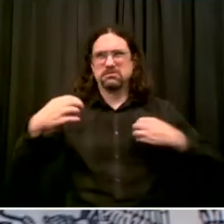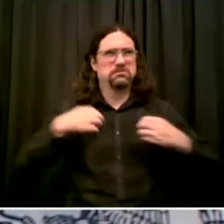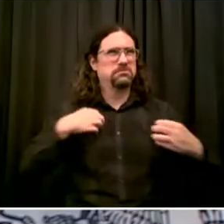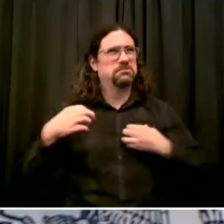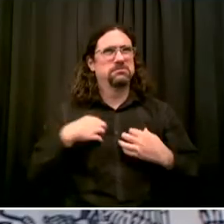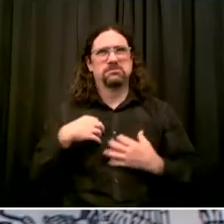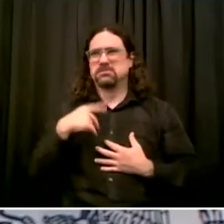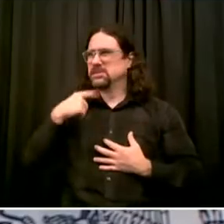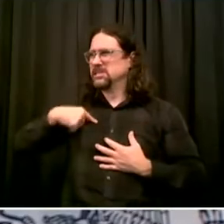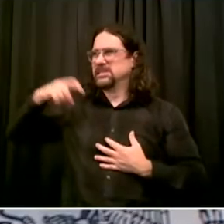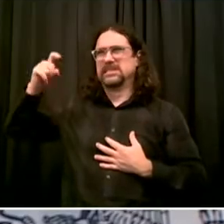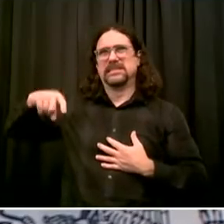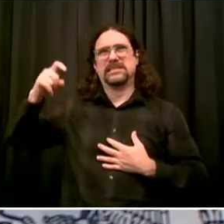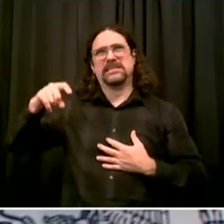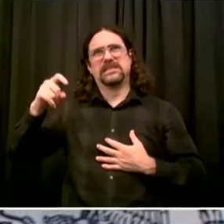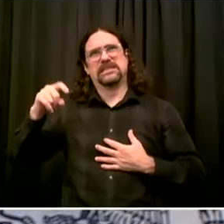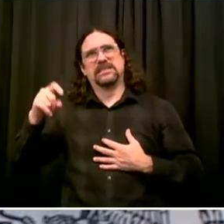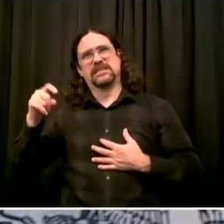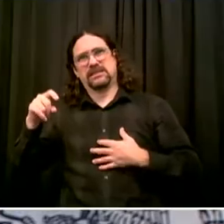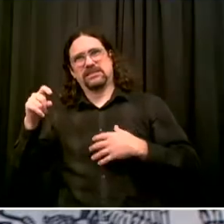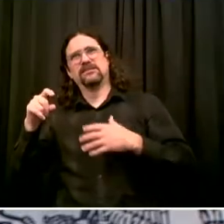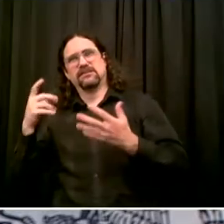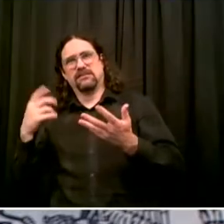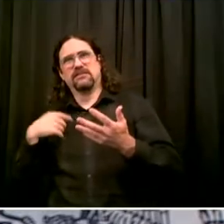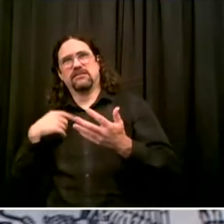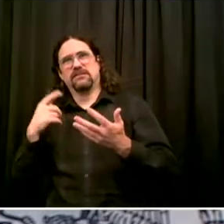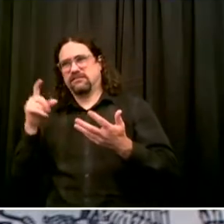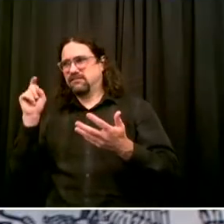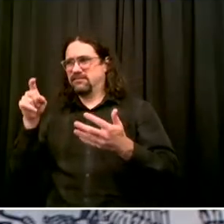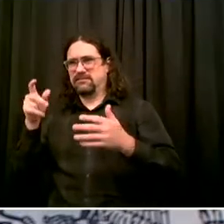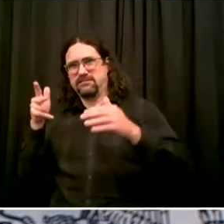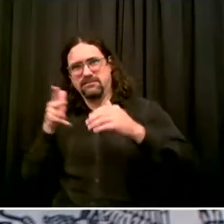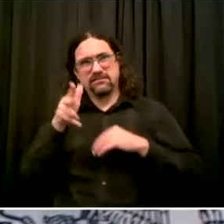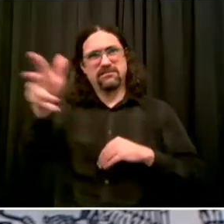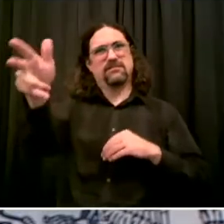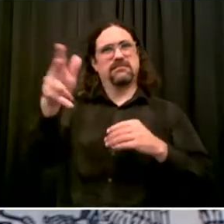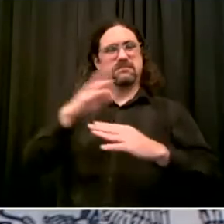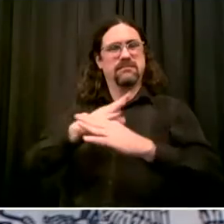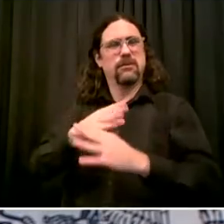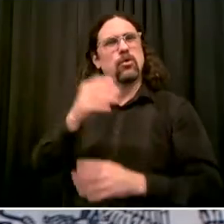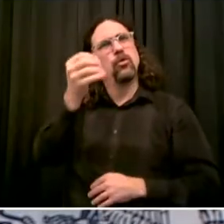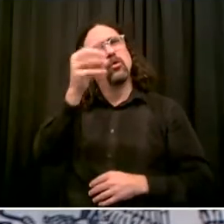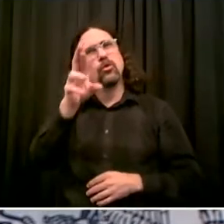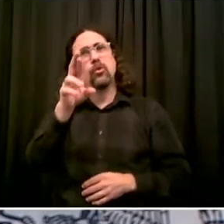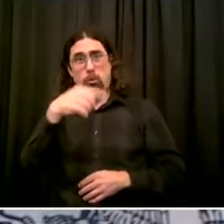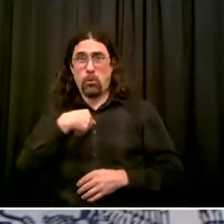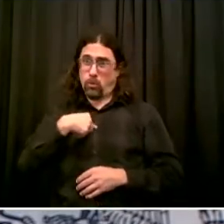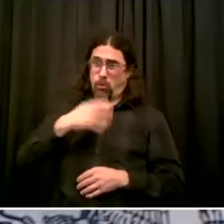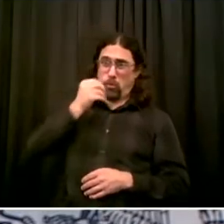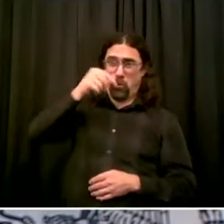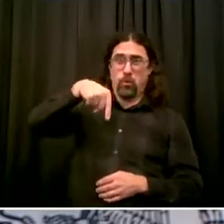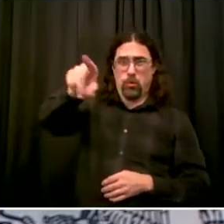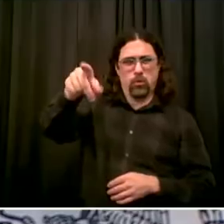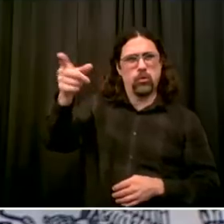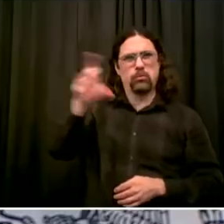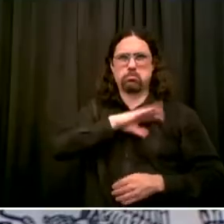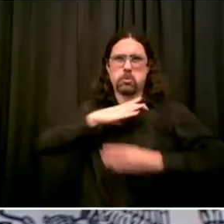I.D. TO GET TO OUR HOMES, IN PARCUTILARIR GHT